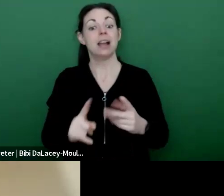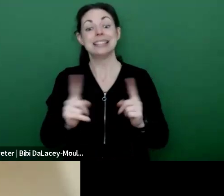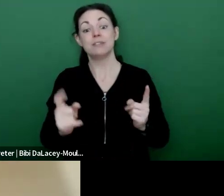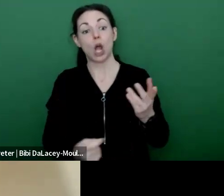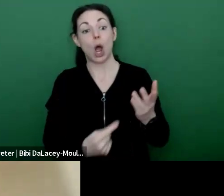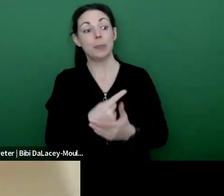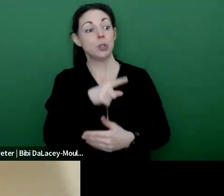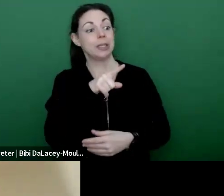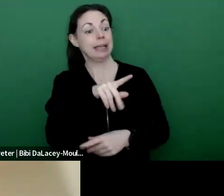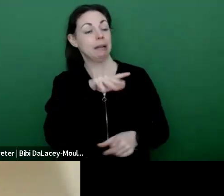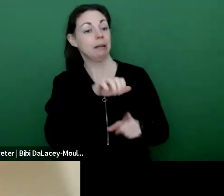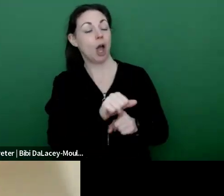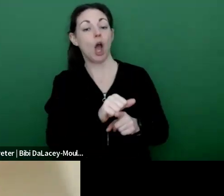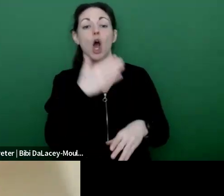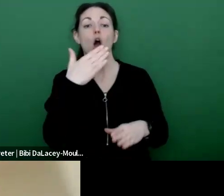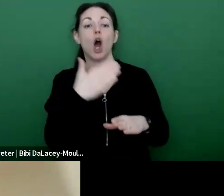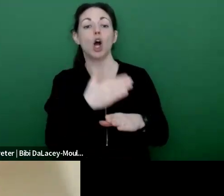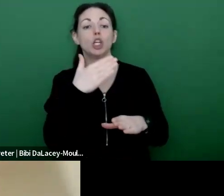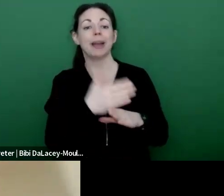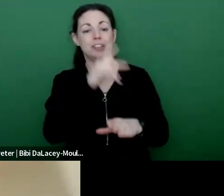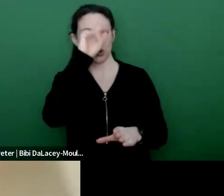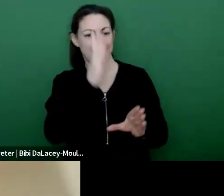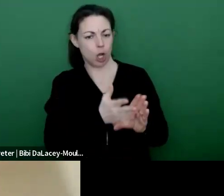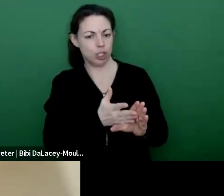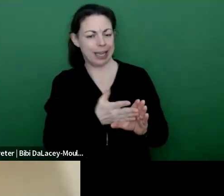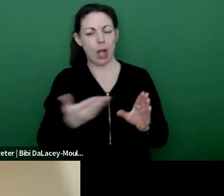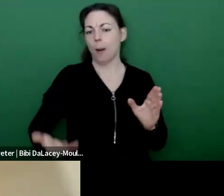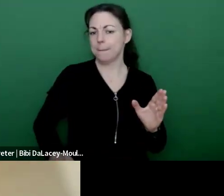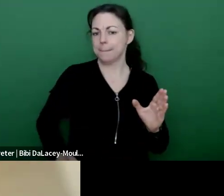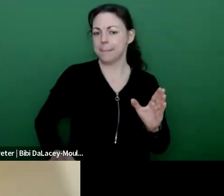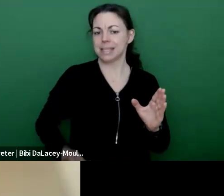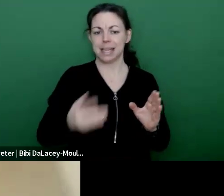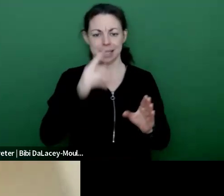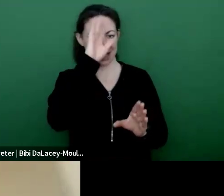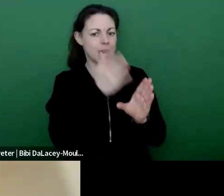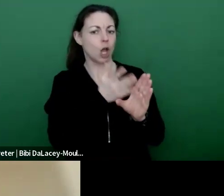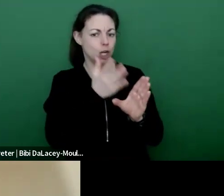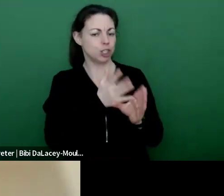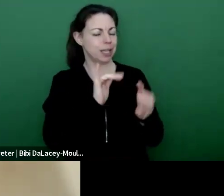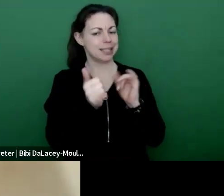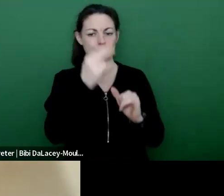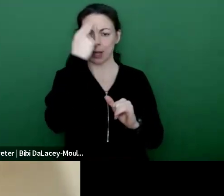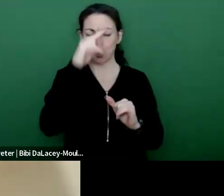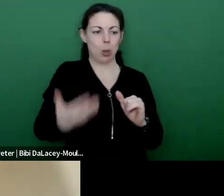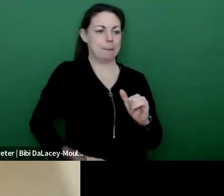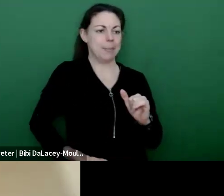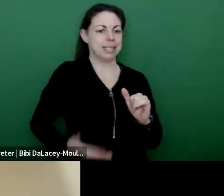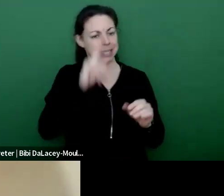was occupational psychology or business psychology as it's sometimes referred to. And the reason that really appealed was because it was a